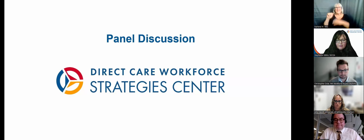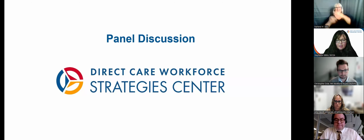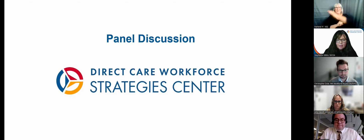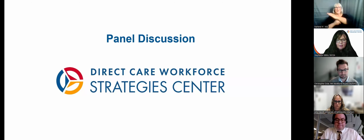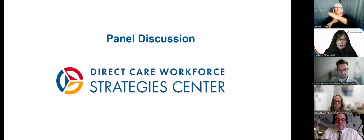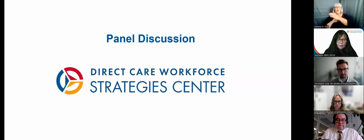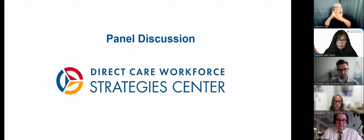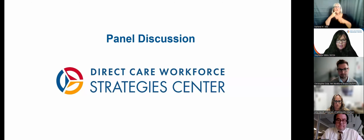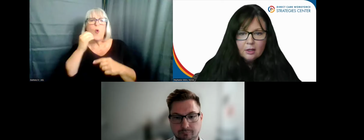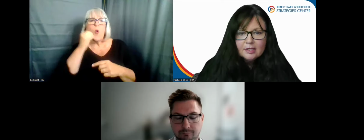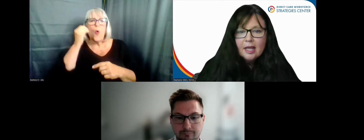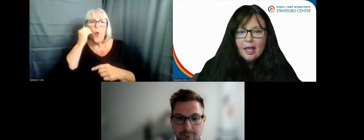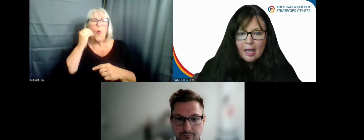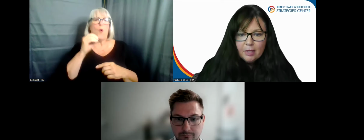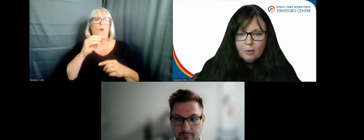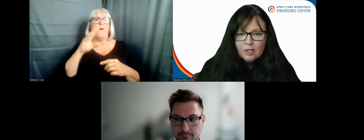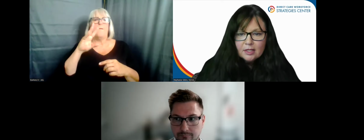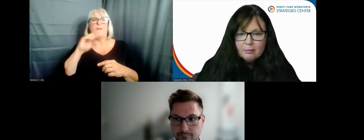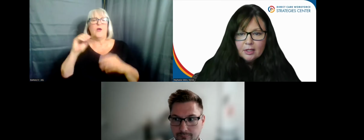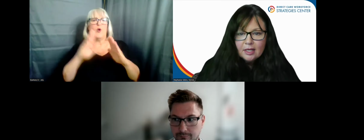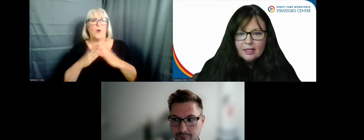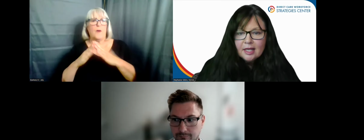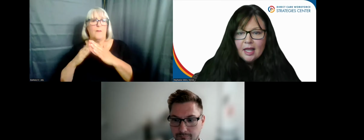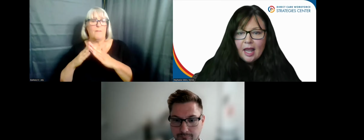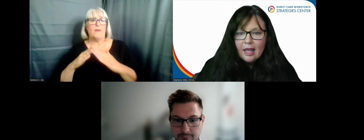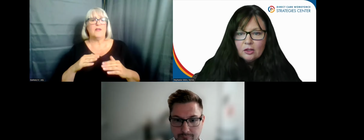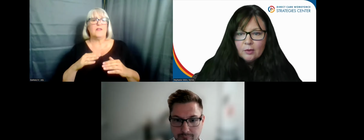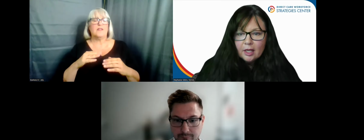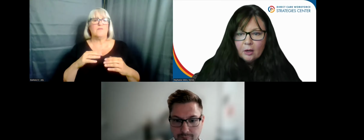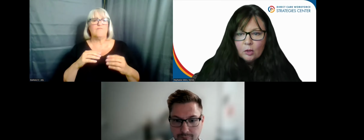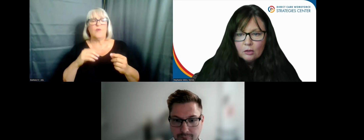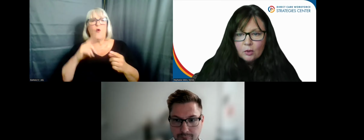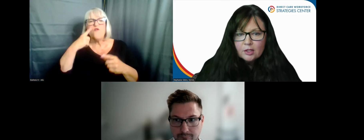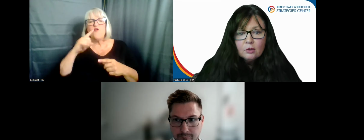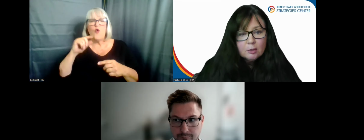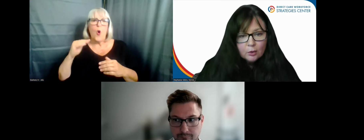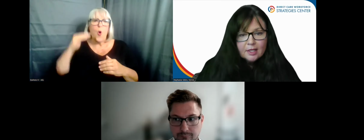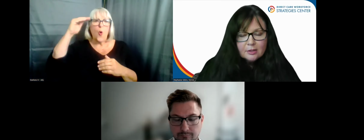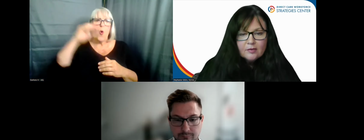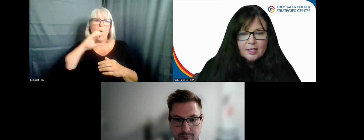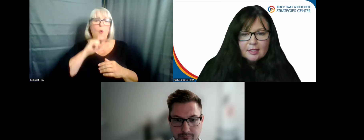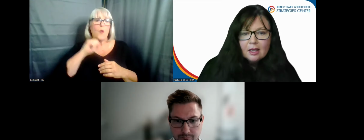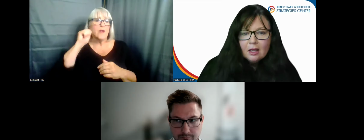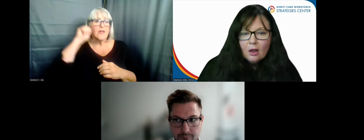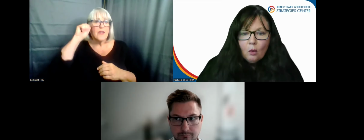availability for older adults and people with disabilities and the direct care workforce who support these services.